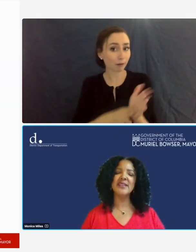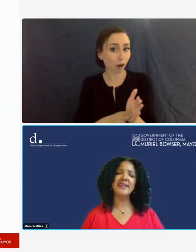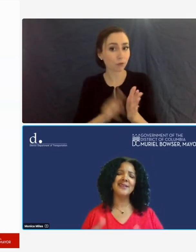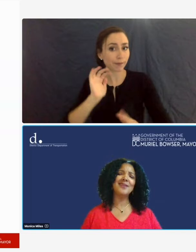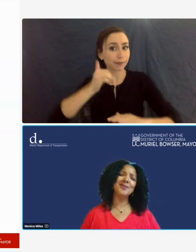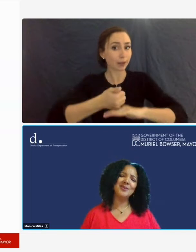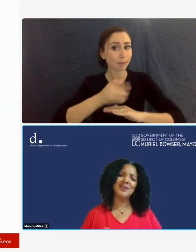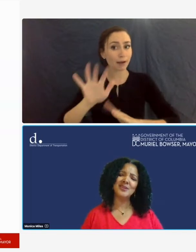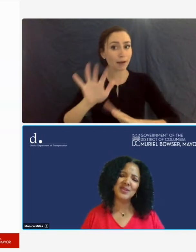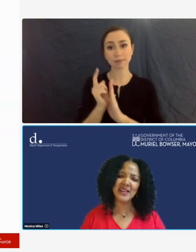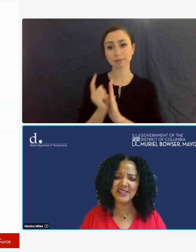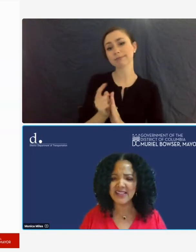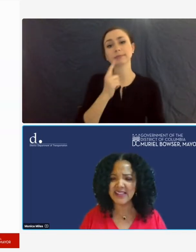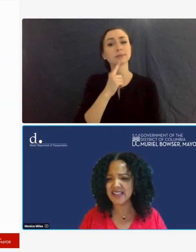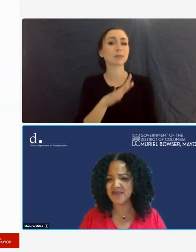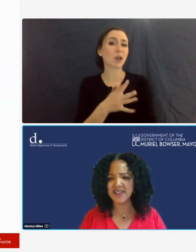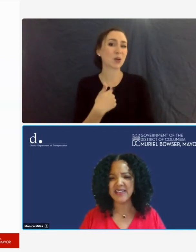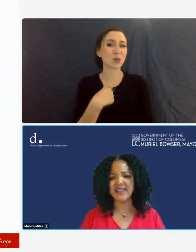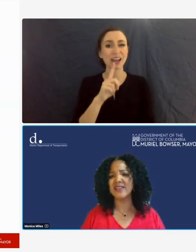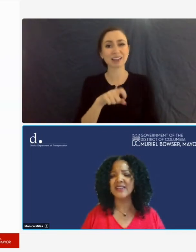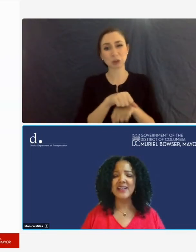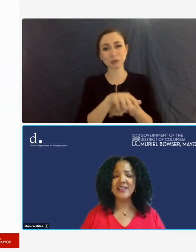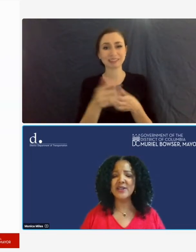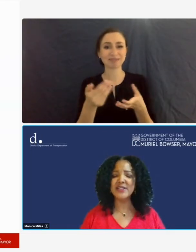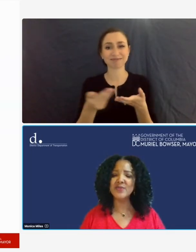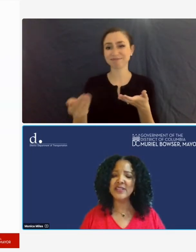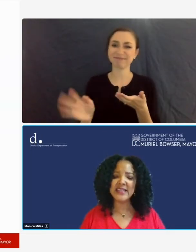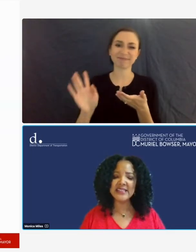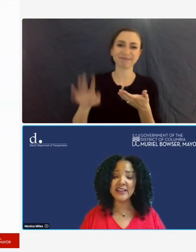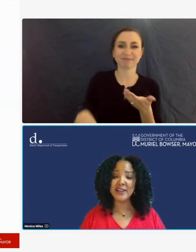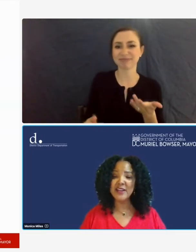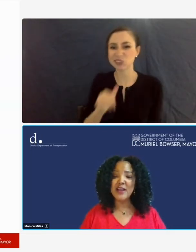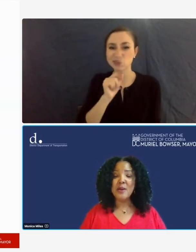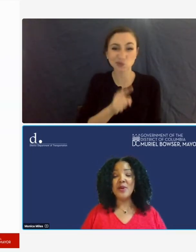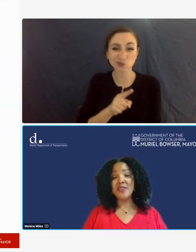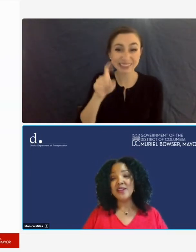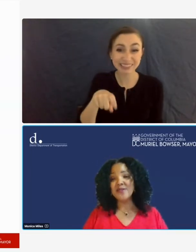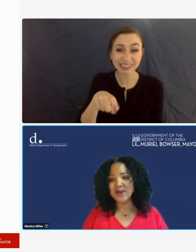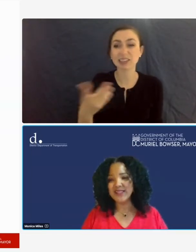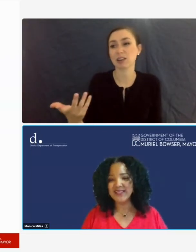oh you know do i have to send this stuff in or you know is it really necessary but then of course